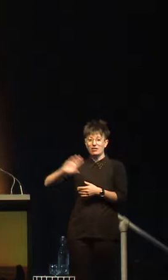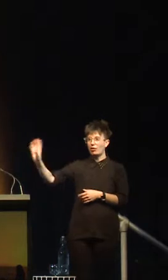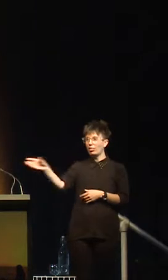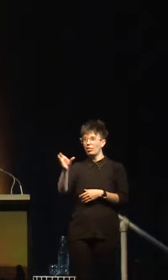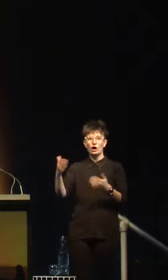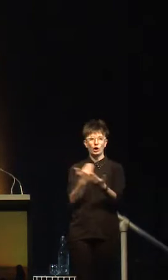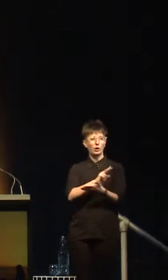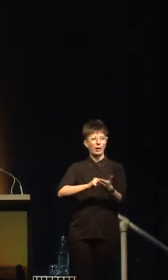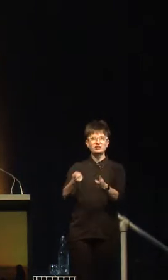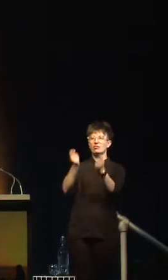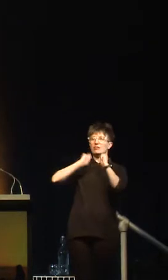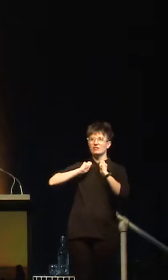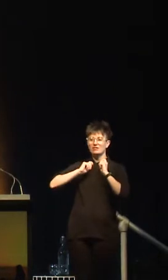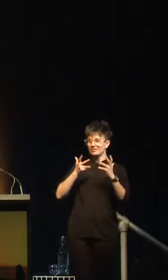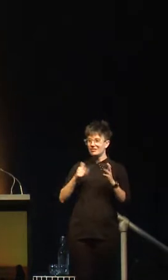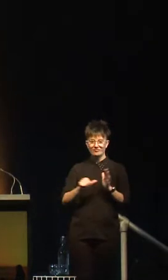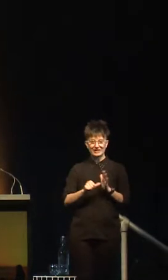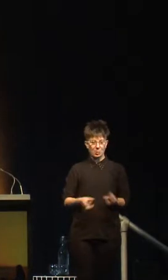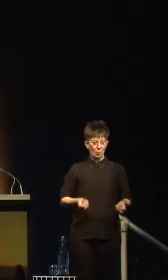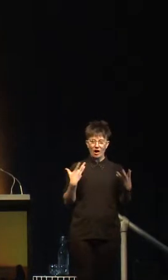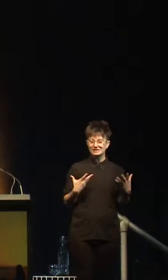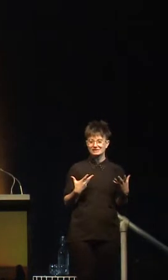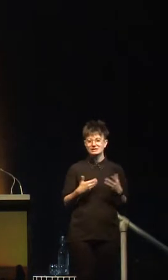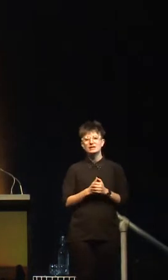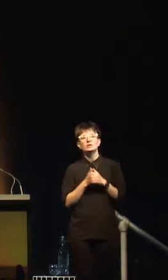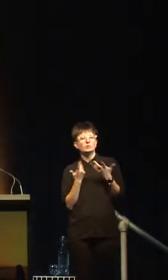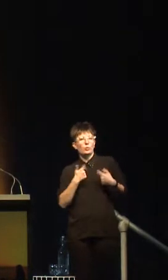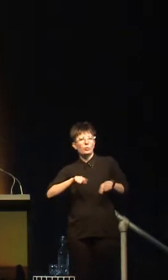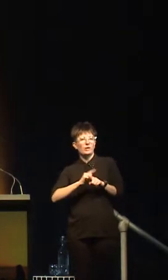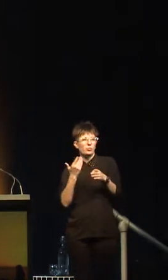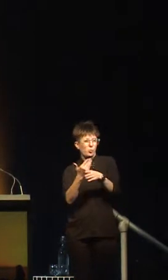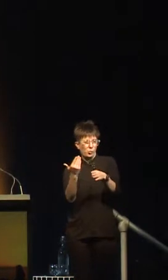set of policy settings. So we have worked incredibly hard to try and build political